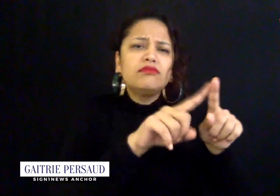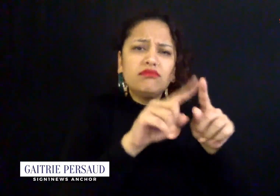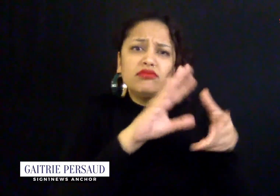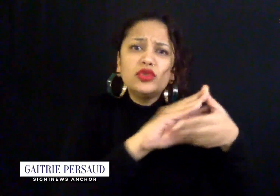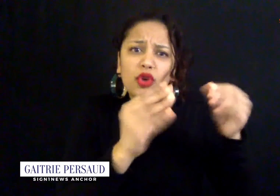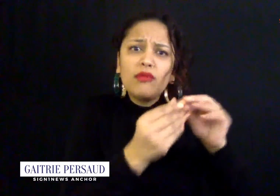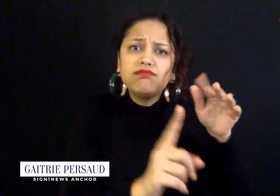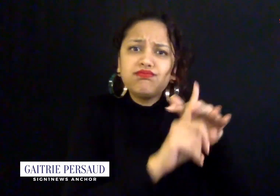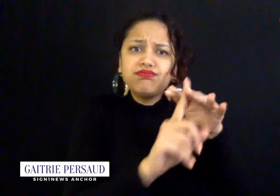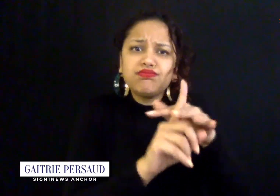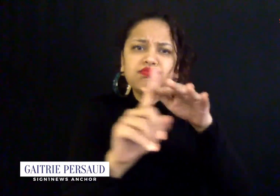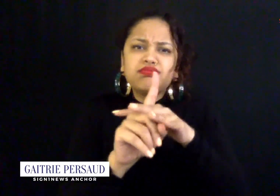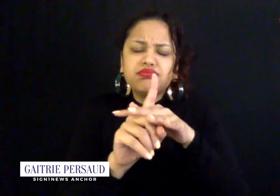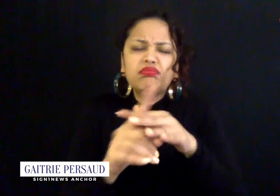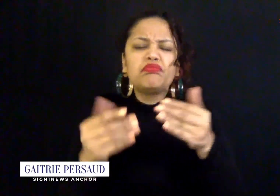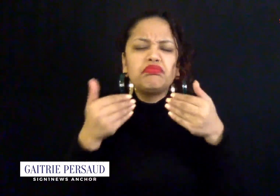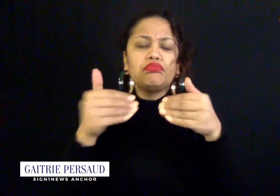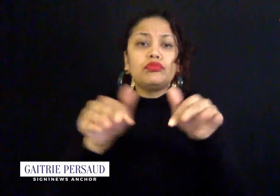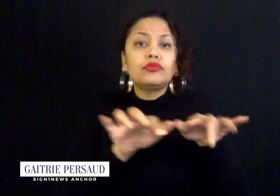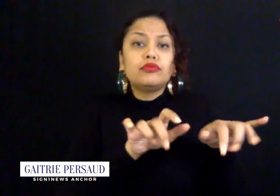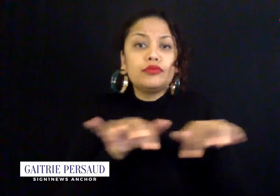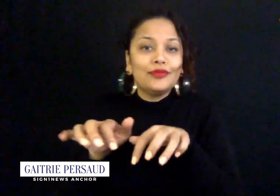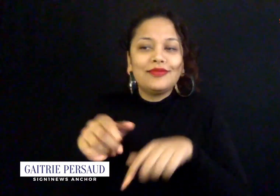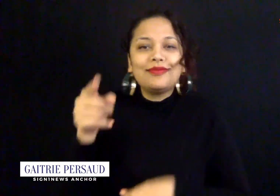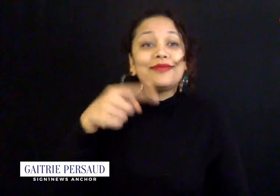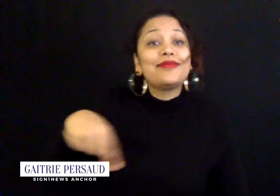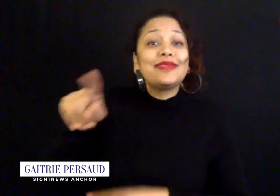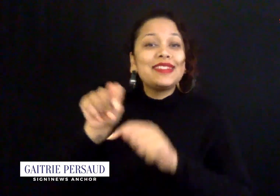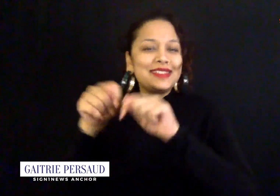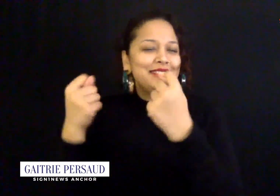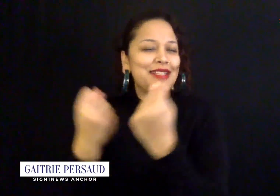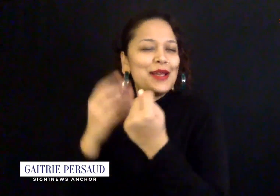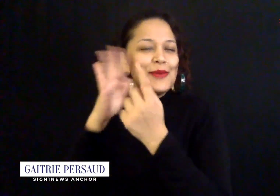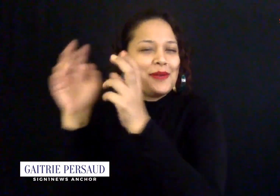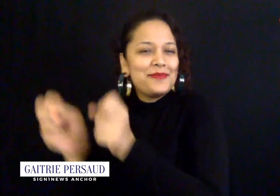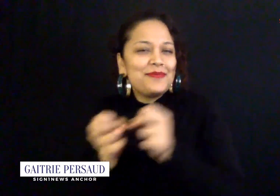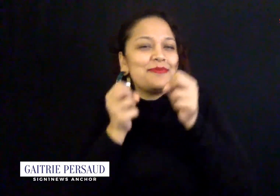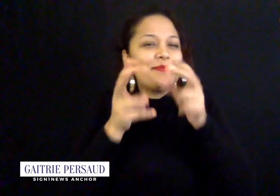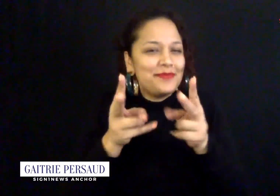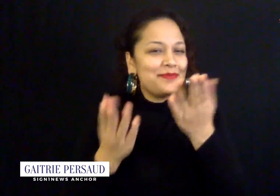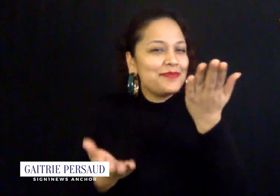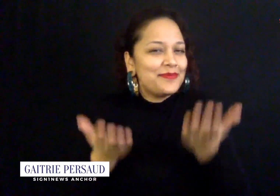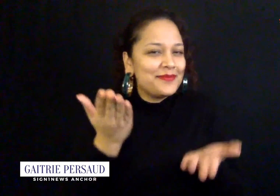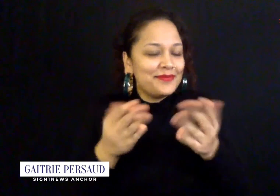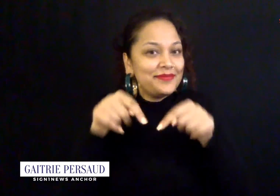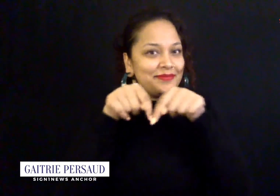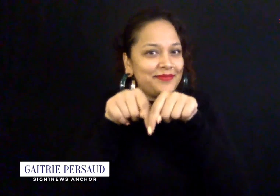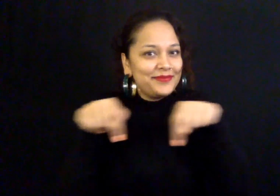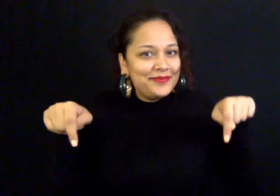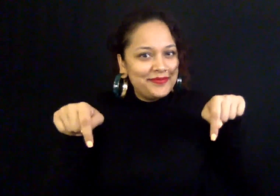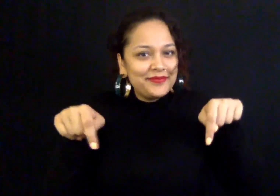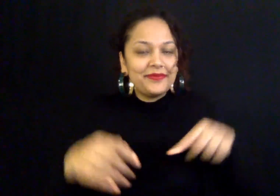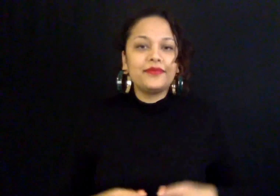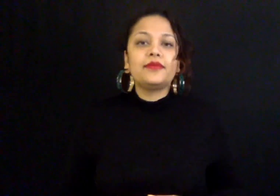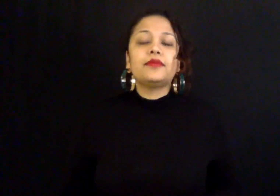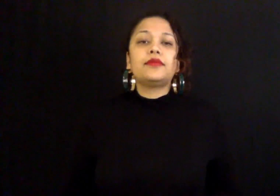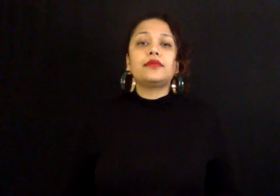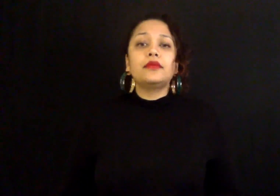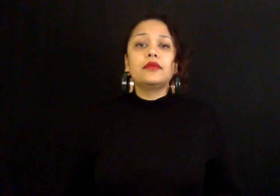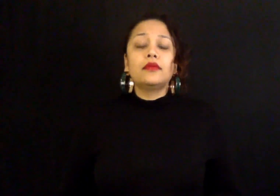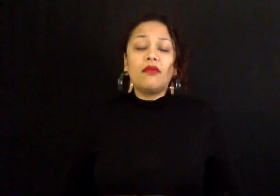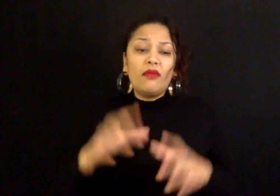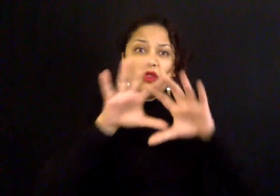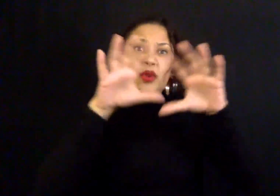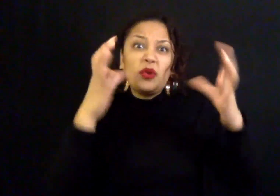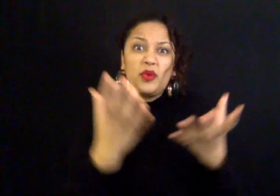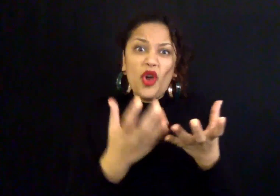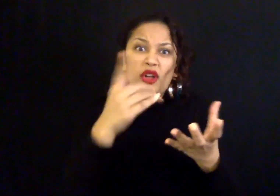during this update we may add it at the bottom of the screen now here's a quick look at the